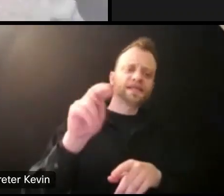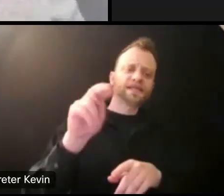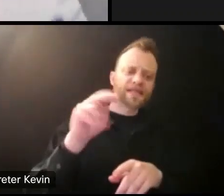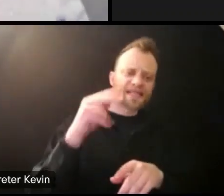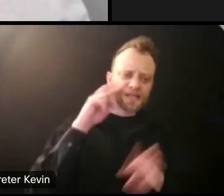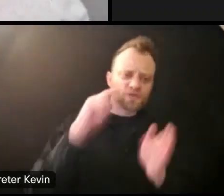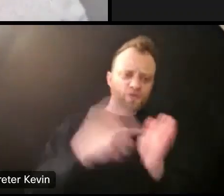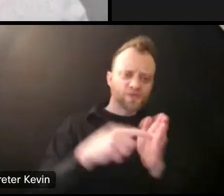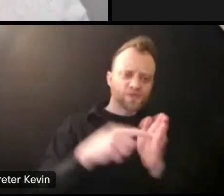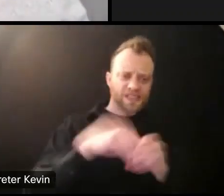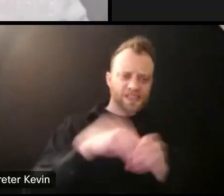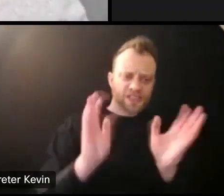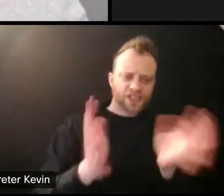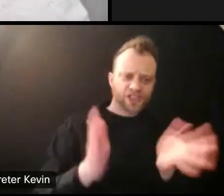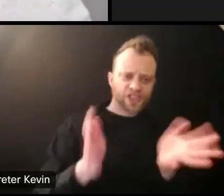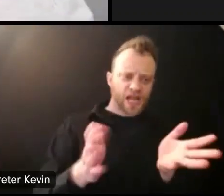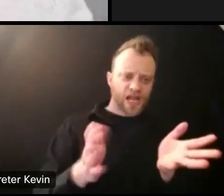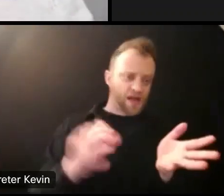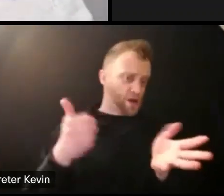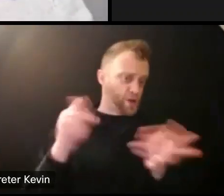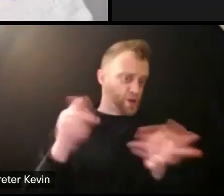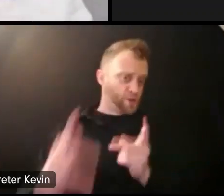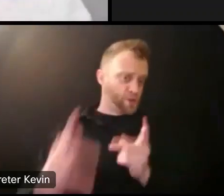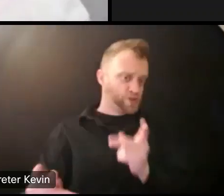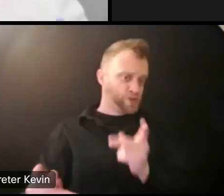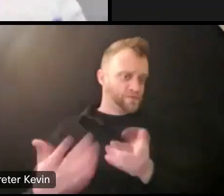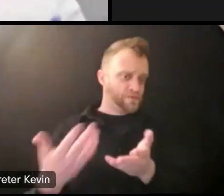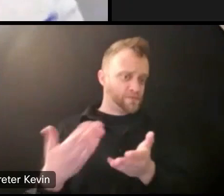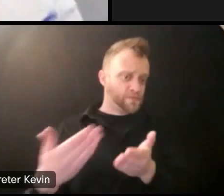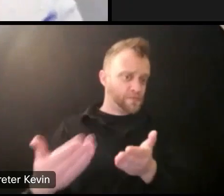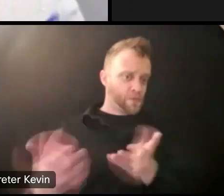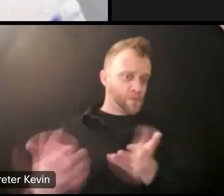one of the ladies may have answered. I know by throwing out Freedom of Information Act we seem